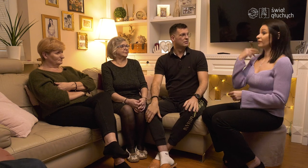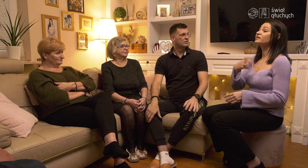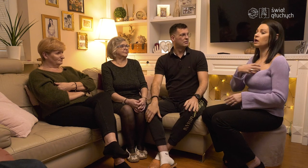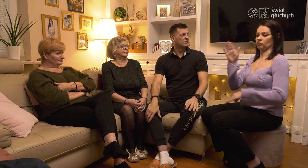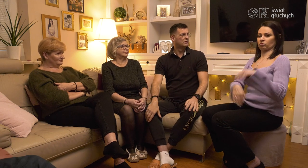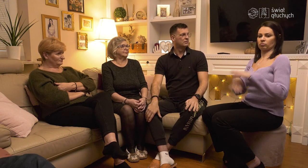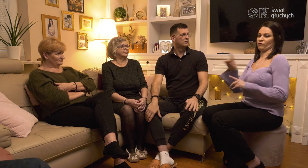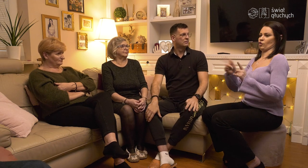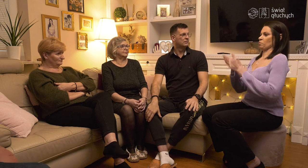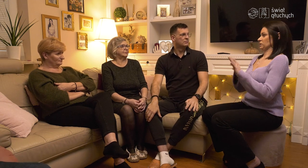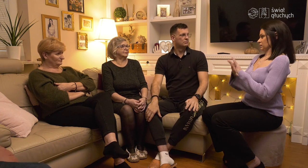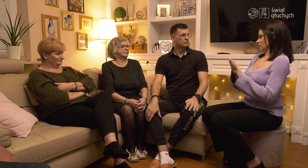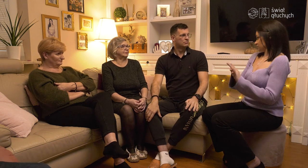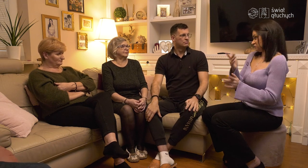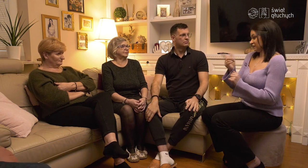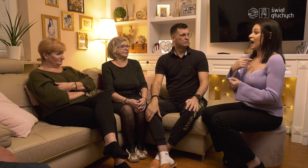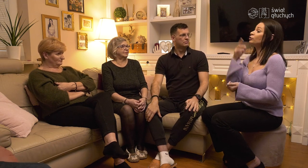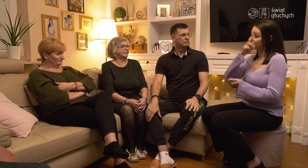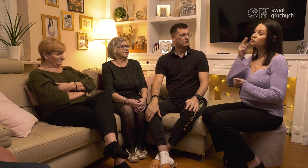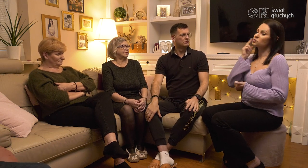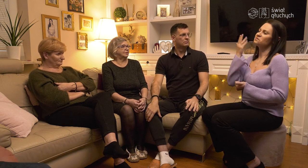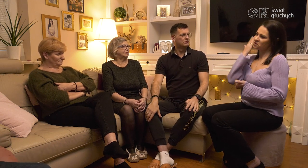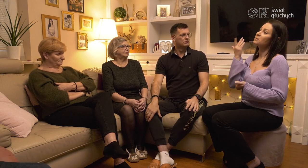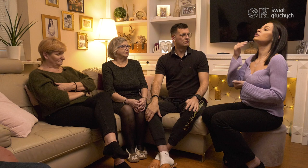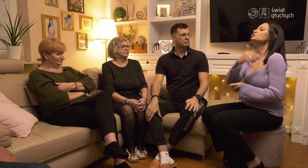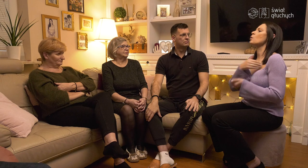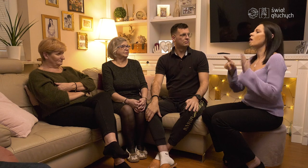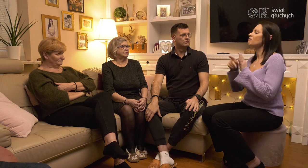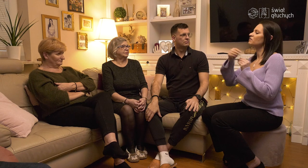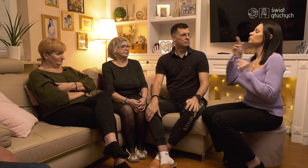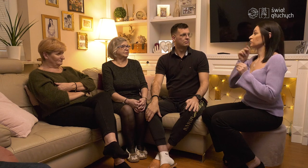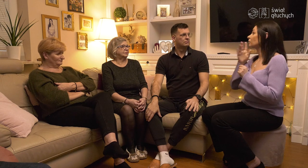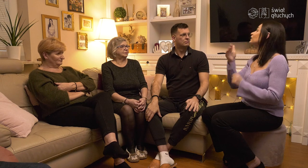we were getting our hands slapped for signing - the director forbade us to sign! I know that hearing parents preferred their children to speak,